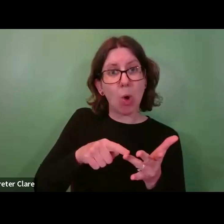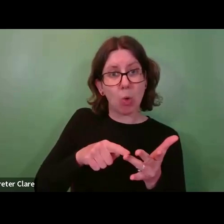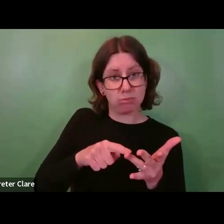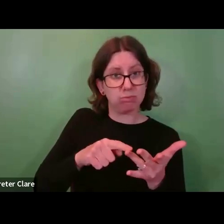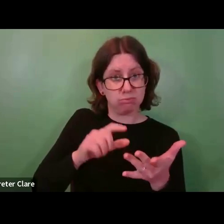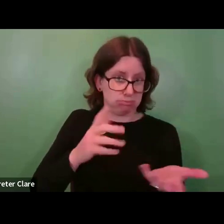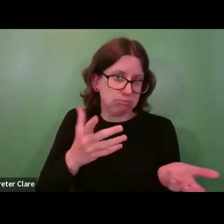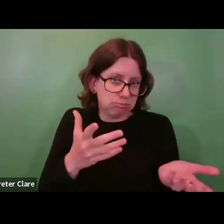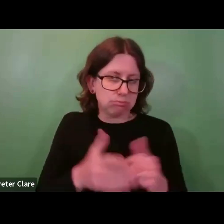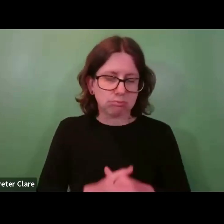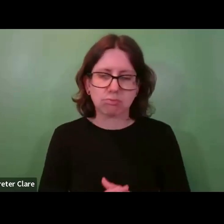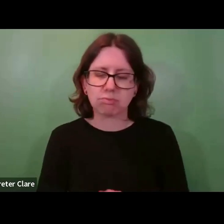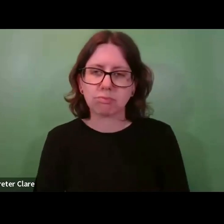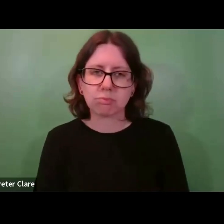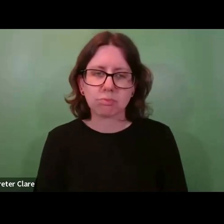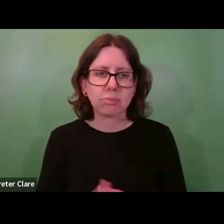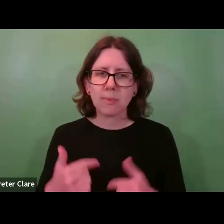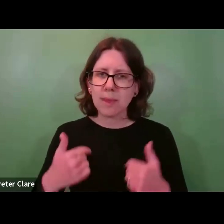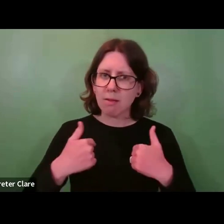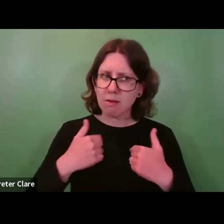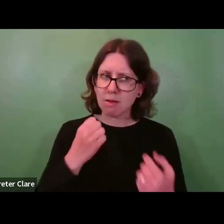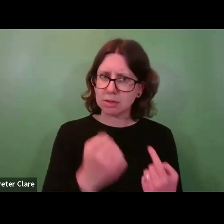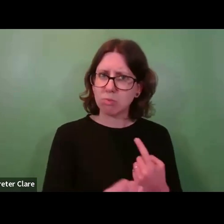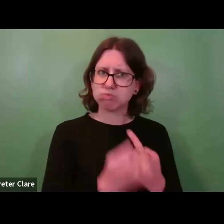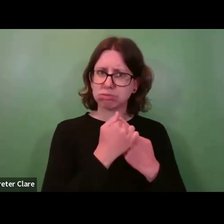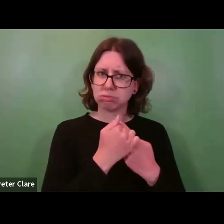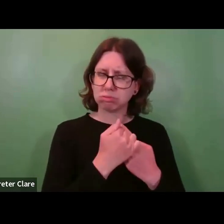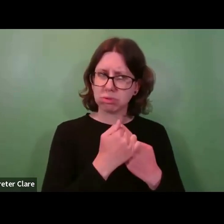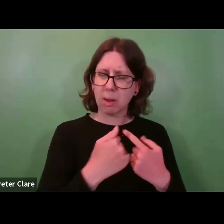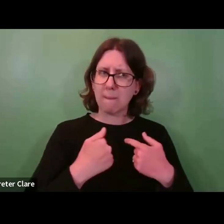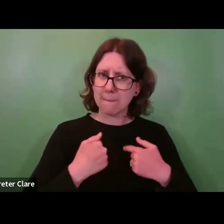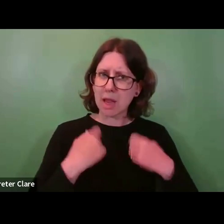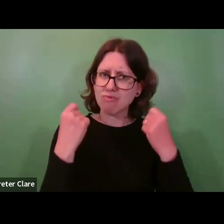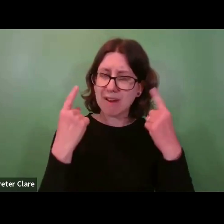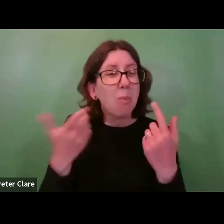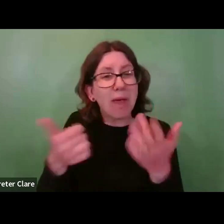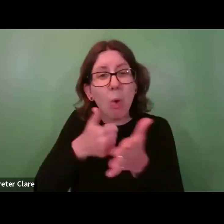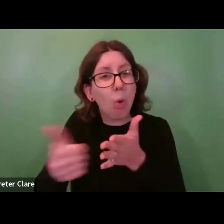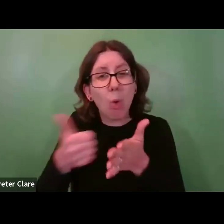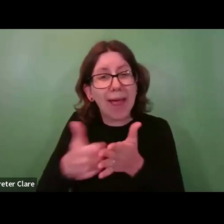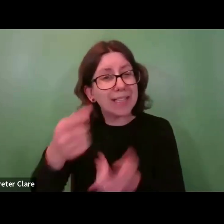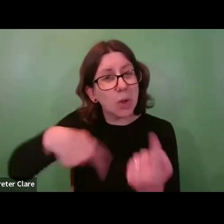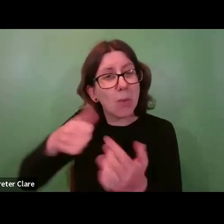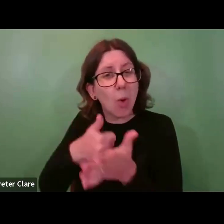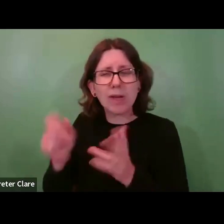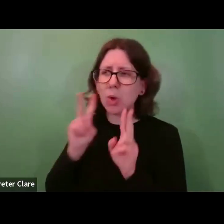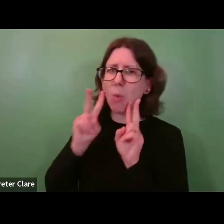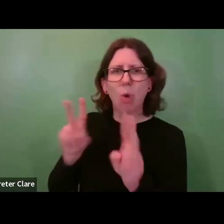realized that we all sit on the sofa, don't we, and shout at the news and say, "That's not right," and, "This isn't right," and, "We should do something